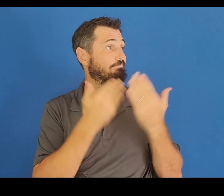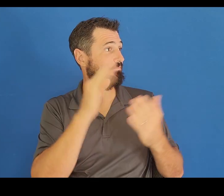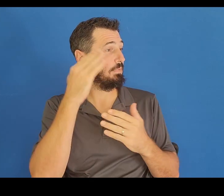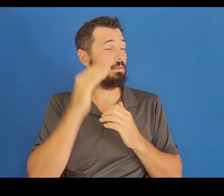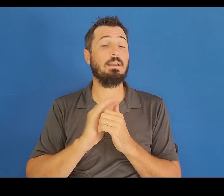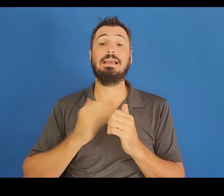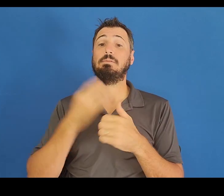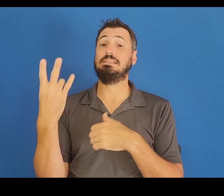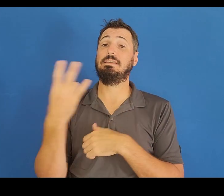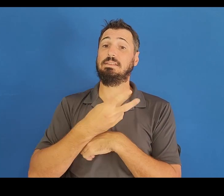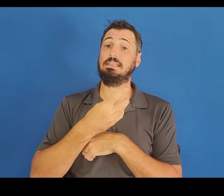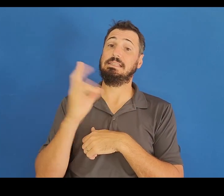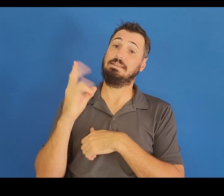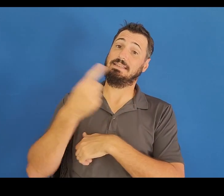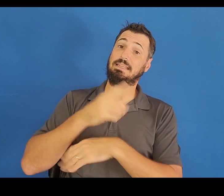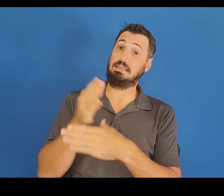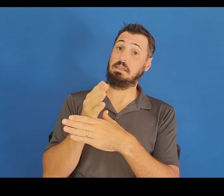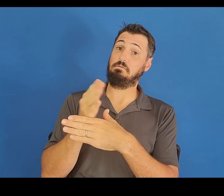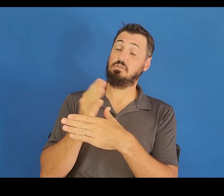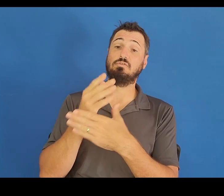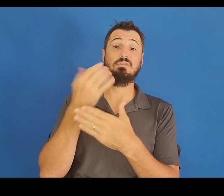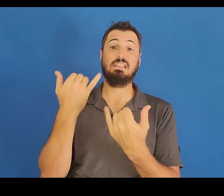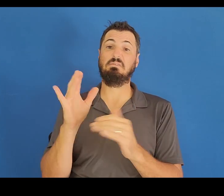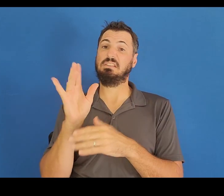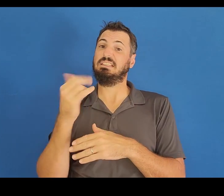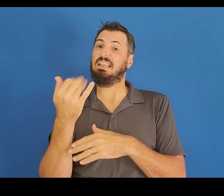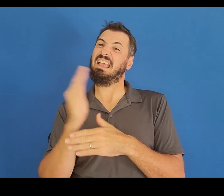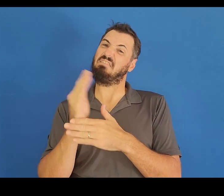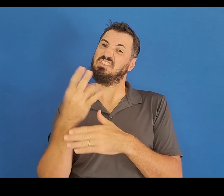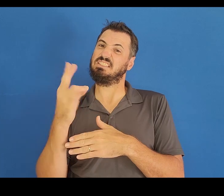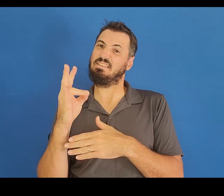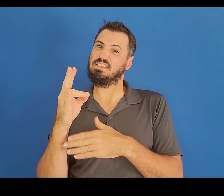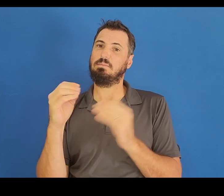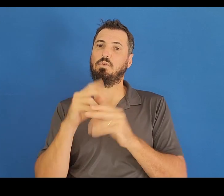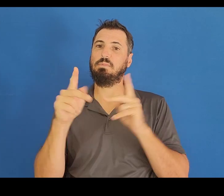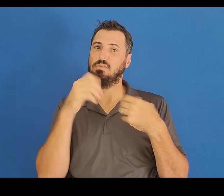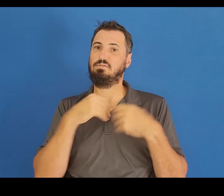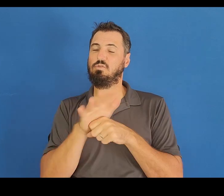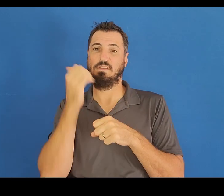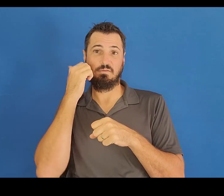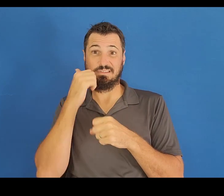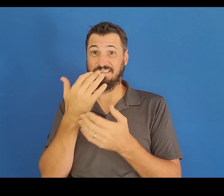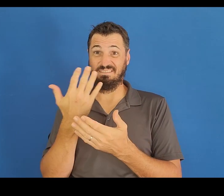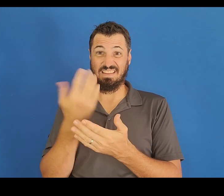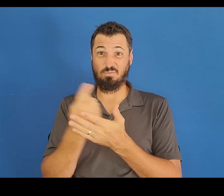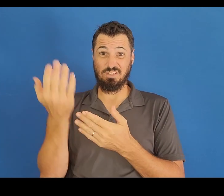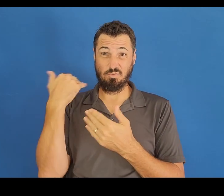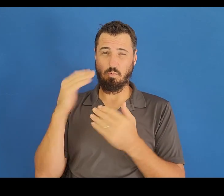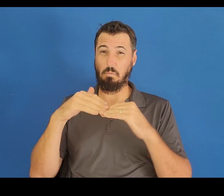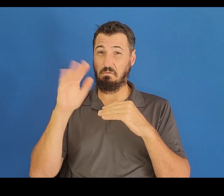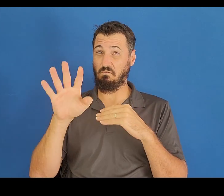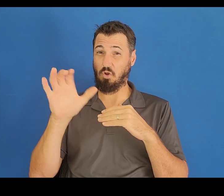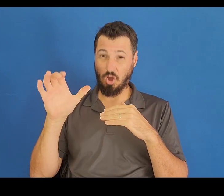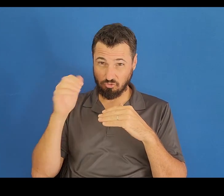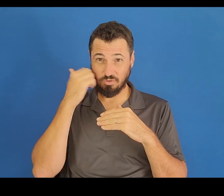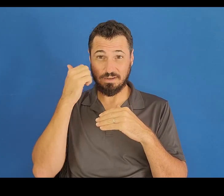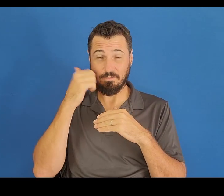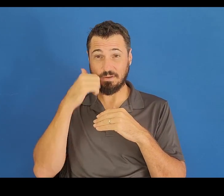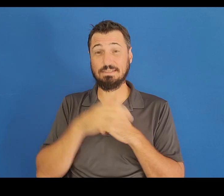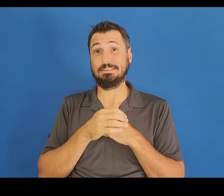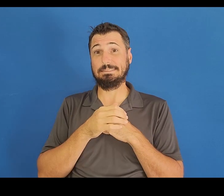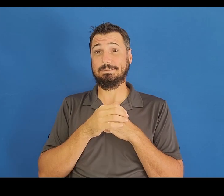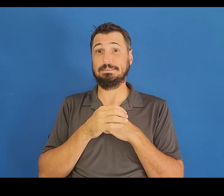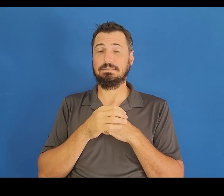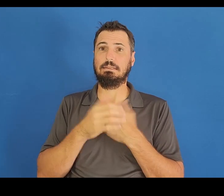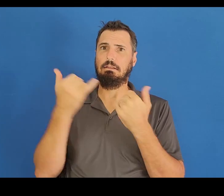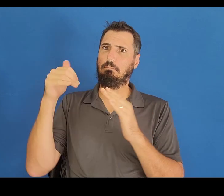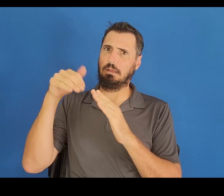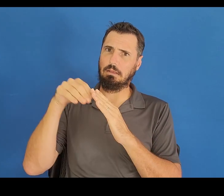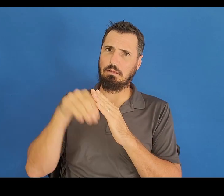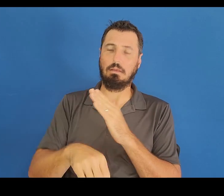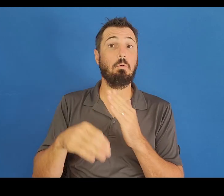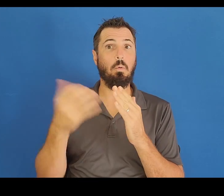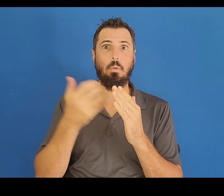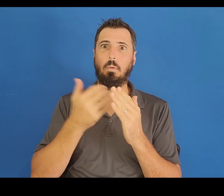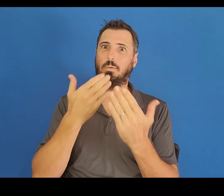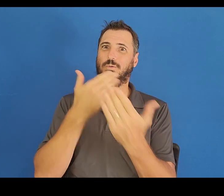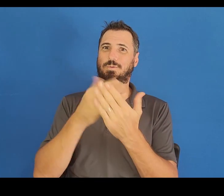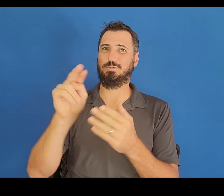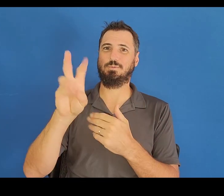Our seven-day average daily case count is now down to 17 cases a day. Five weeks ago, we peaked at an average of over 400 cases a day. The dropping case count is a great sign. We